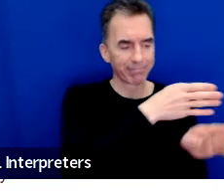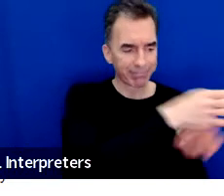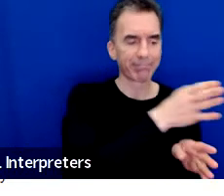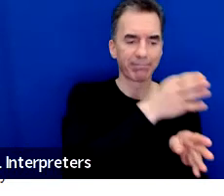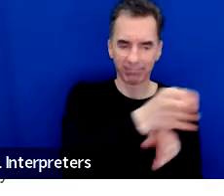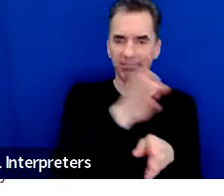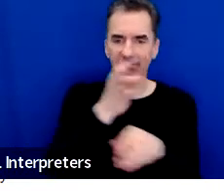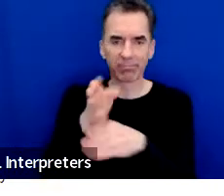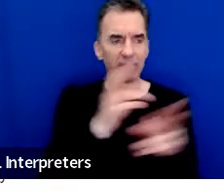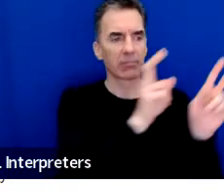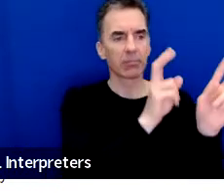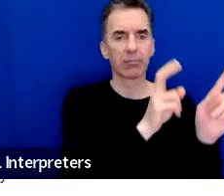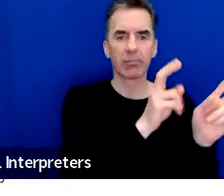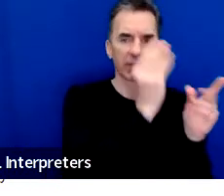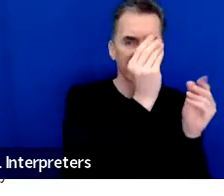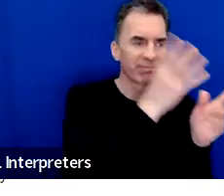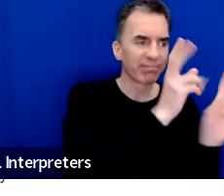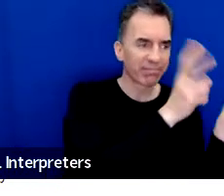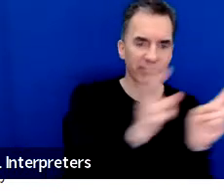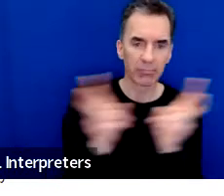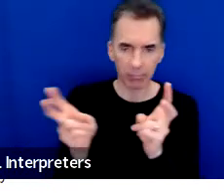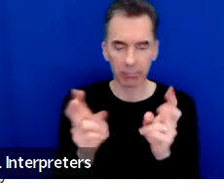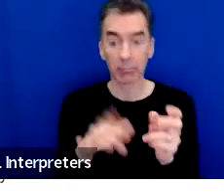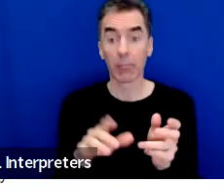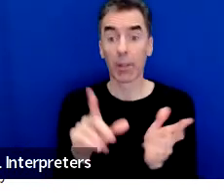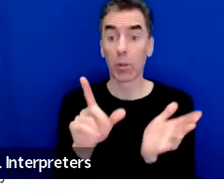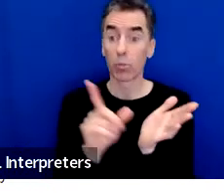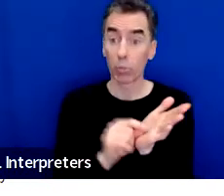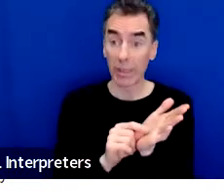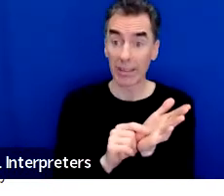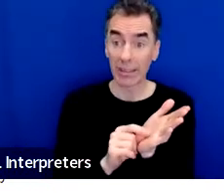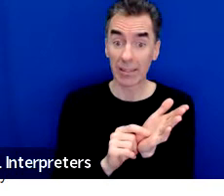for the physical print collection that circulates. That's mainly what we collect for.